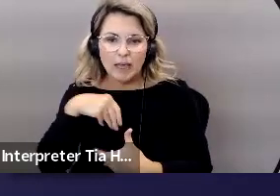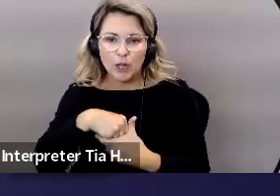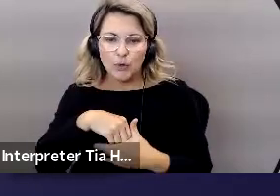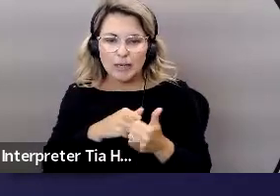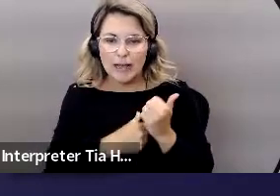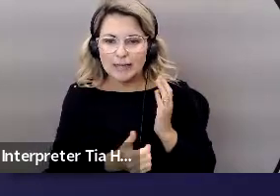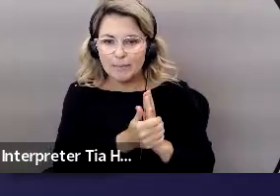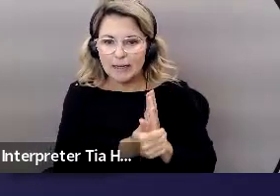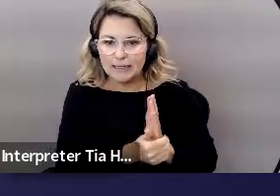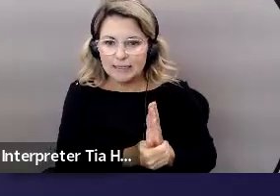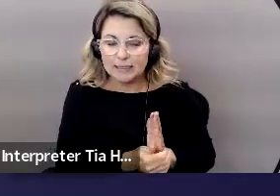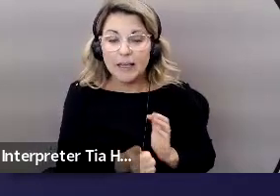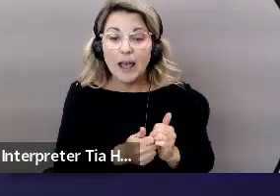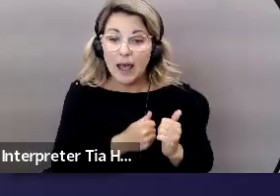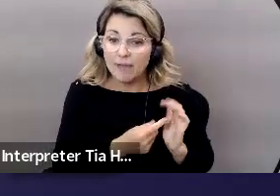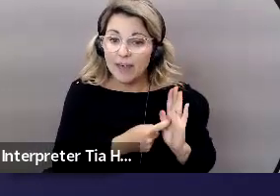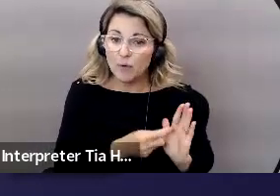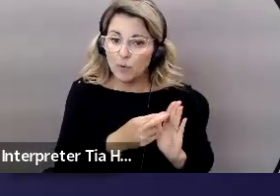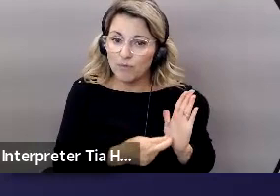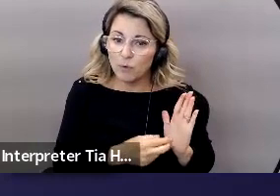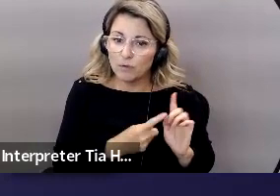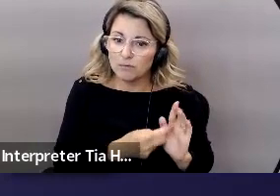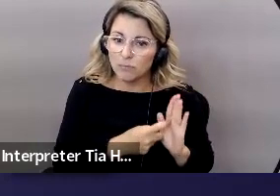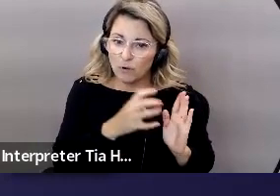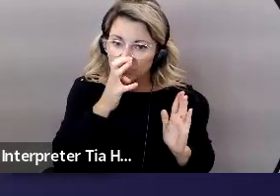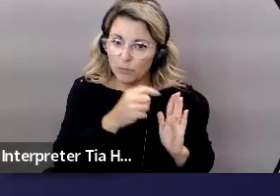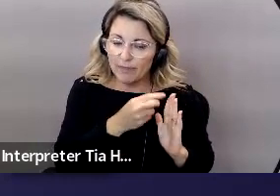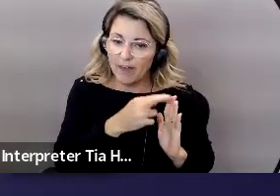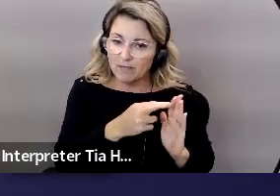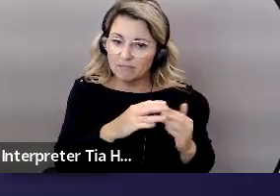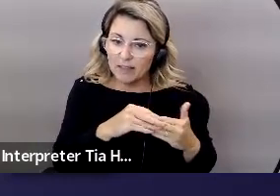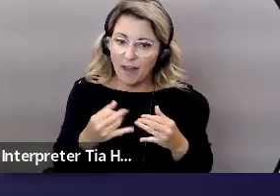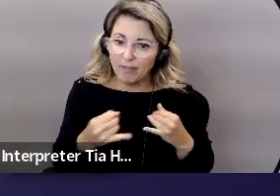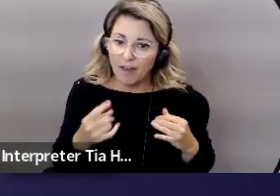And do refer to the guidelines in the application for how that all, that information should all be